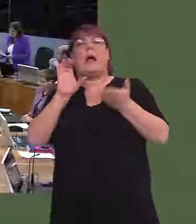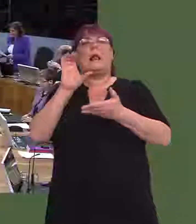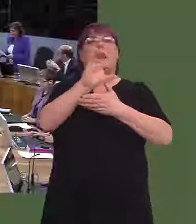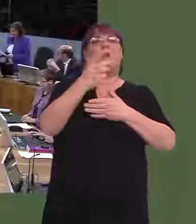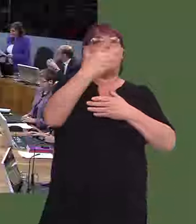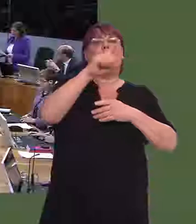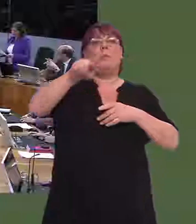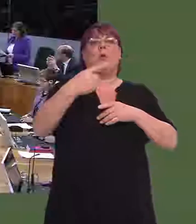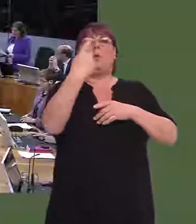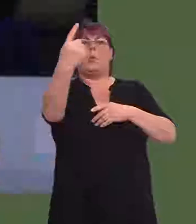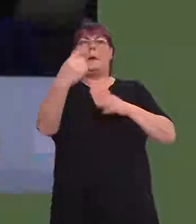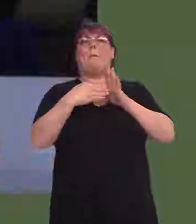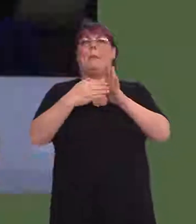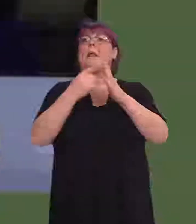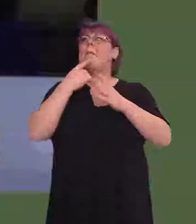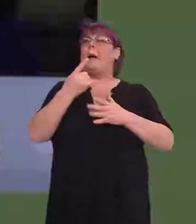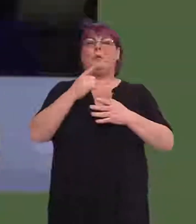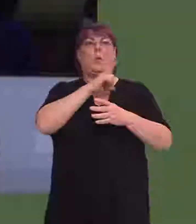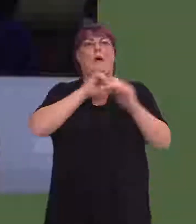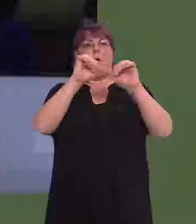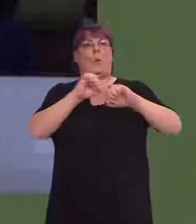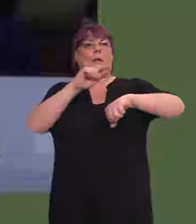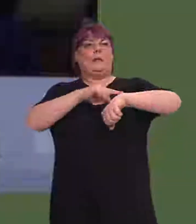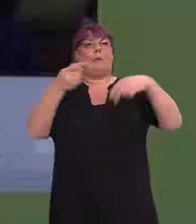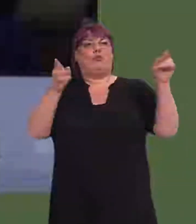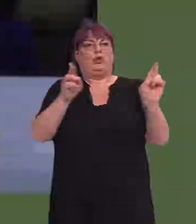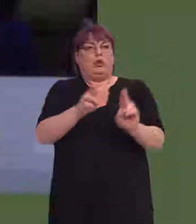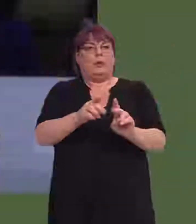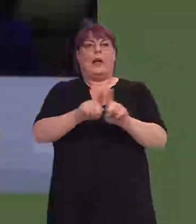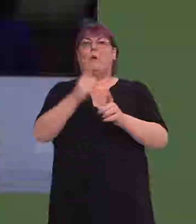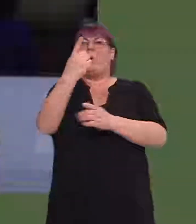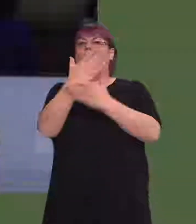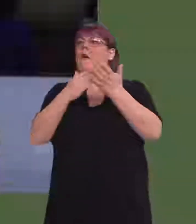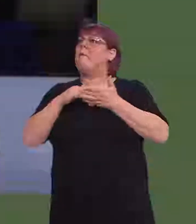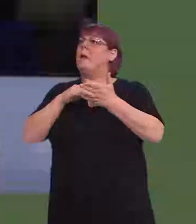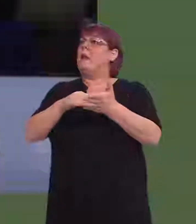£13.1 million to improve waiting times and £1.5 million for an unscheduled care programme.